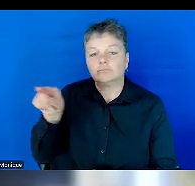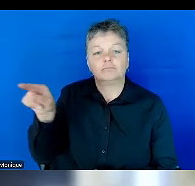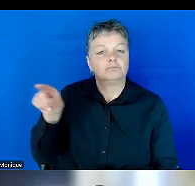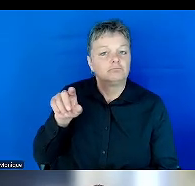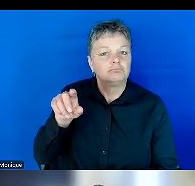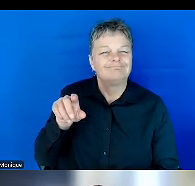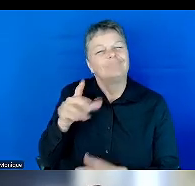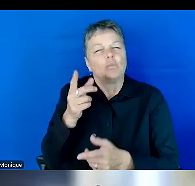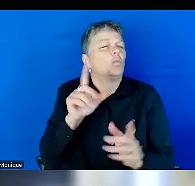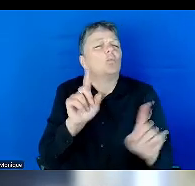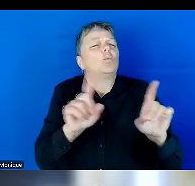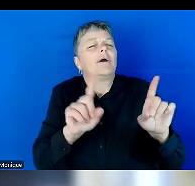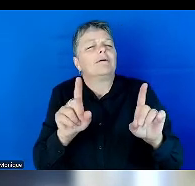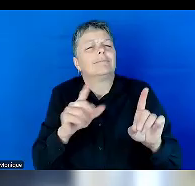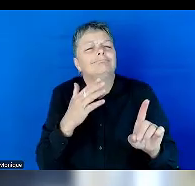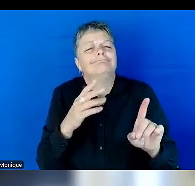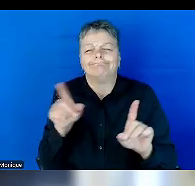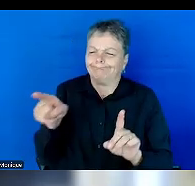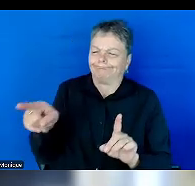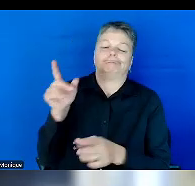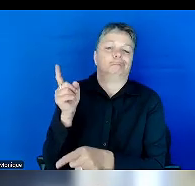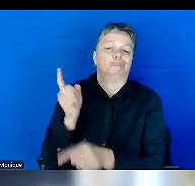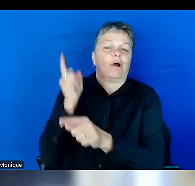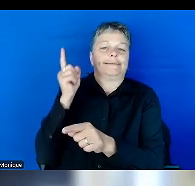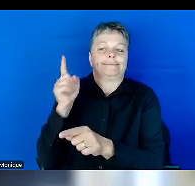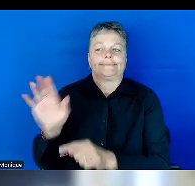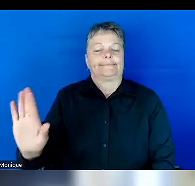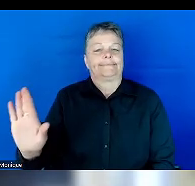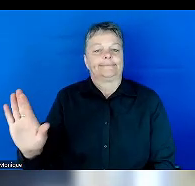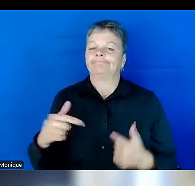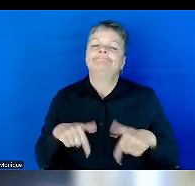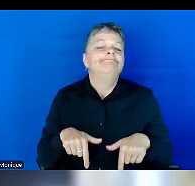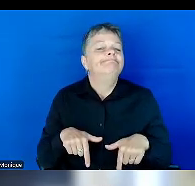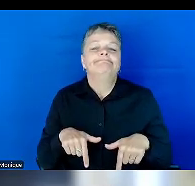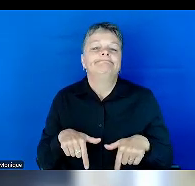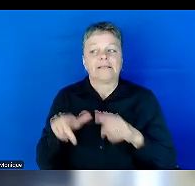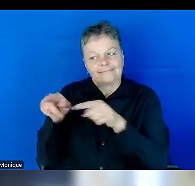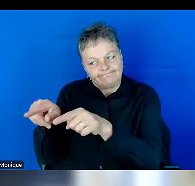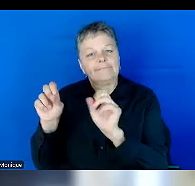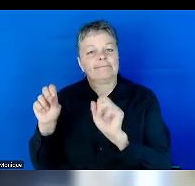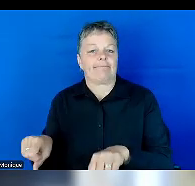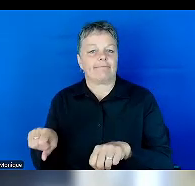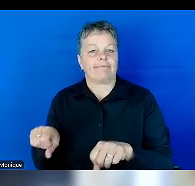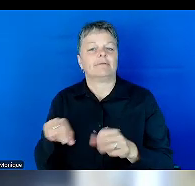for you to call or contact uh to get the help that you're looking for if it's not something